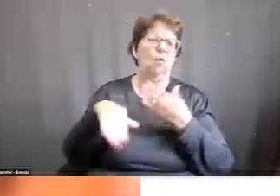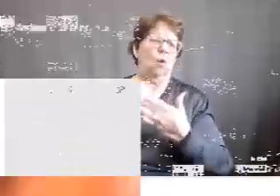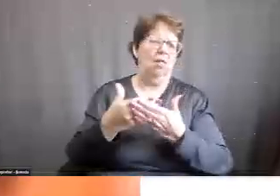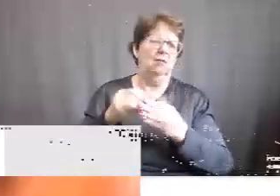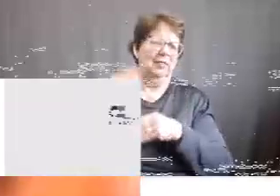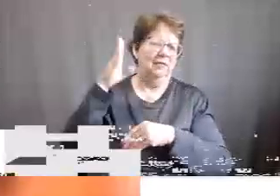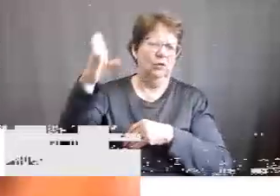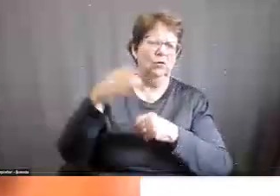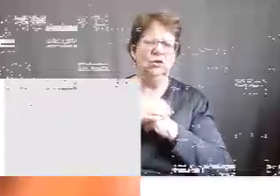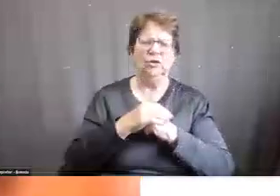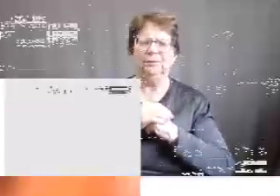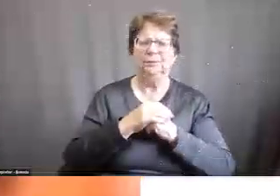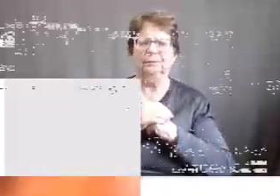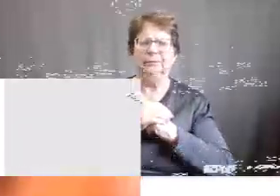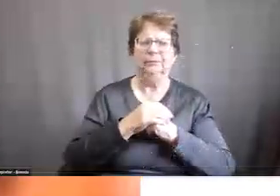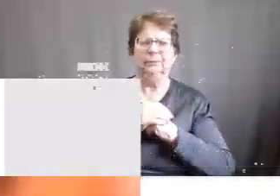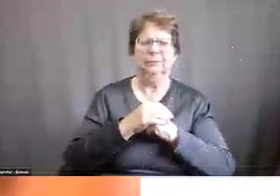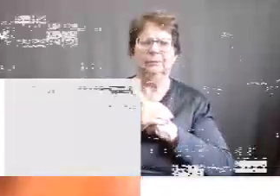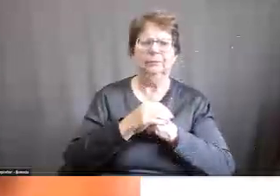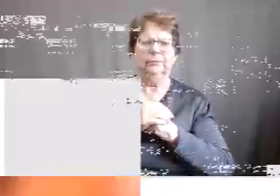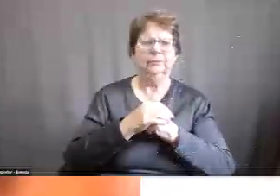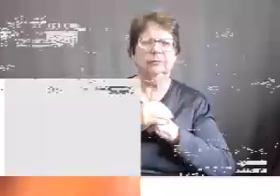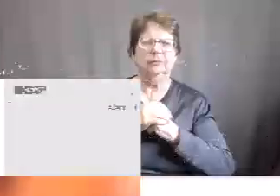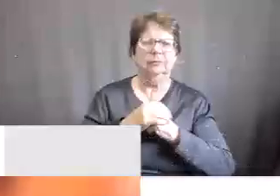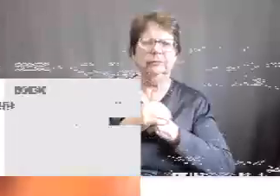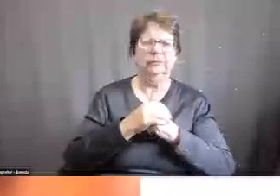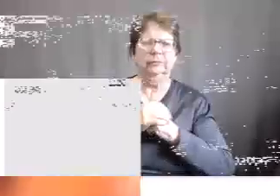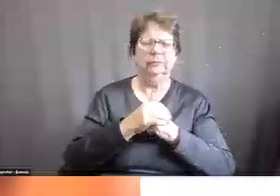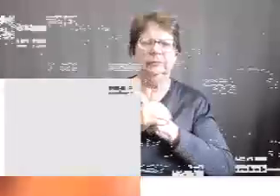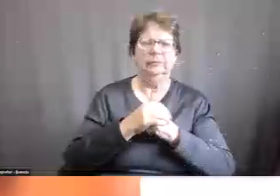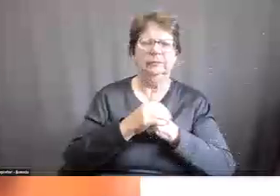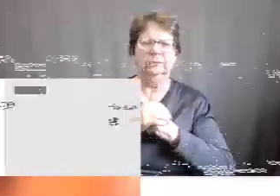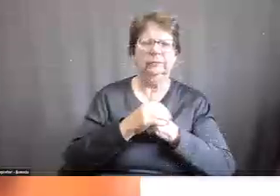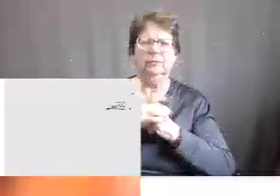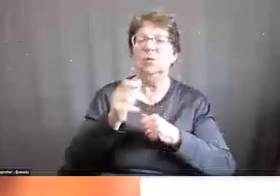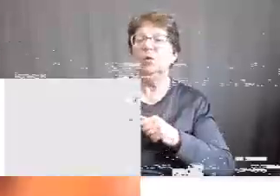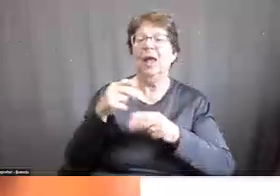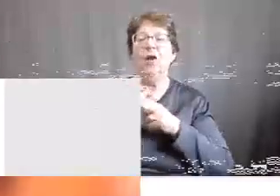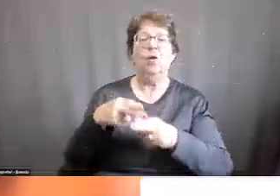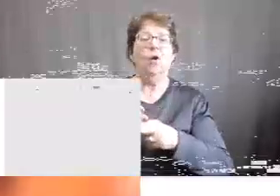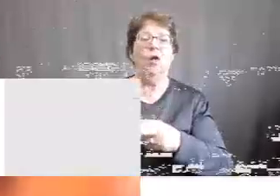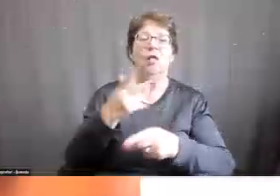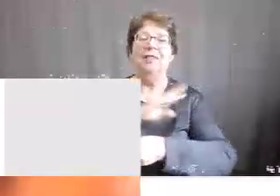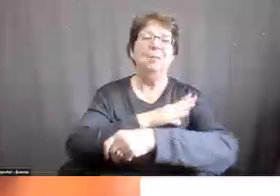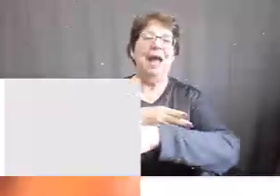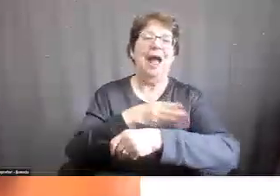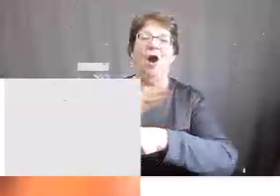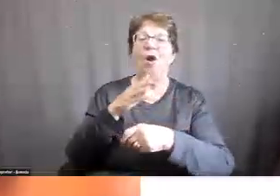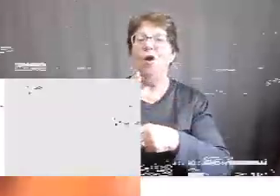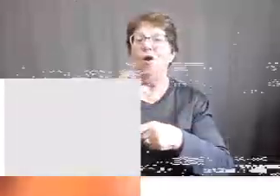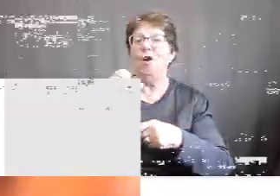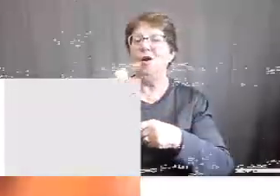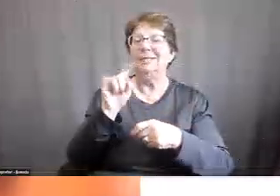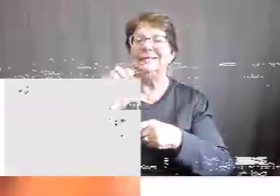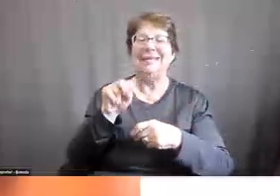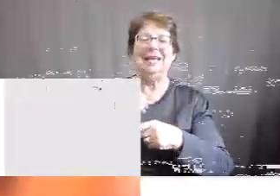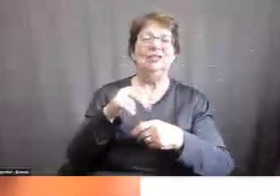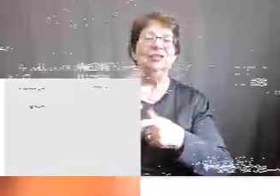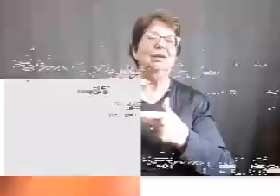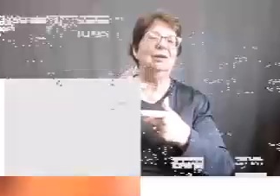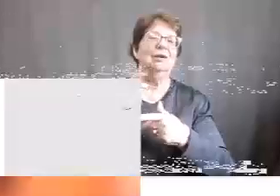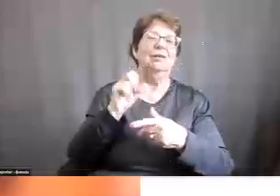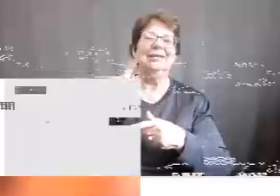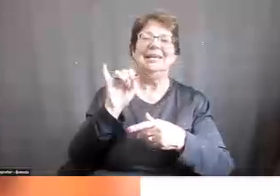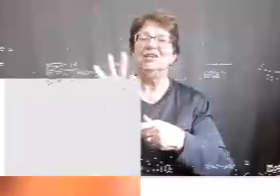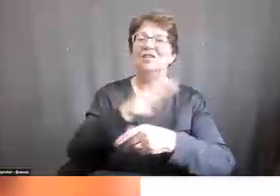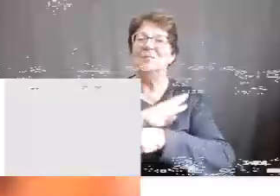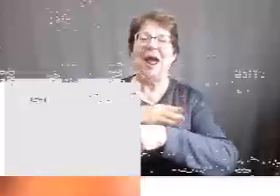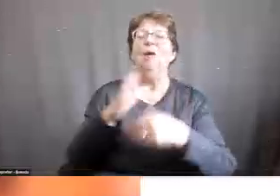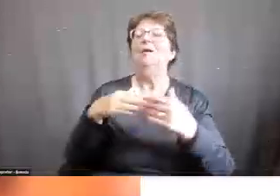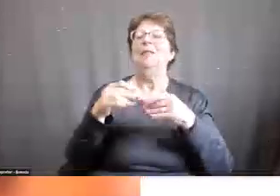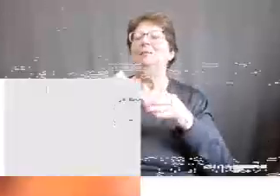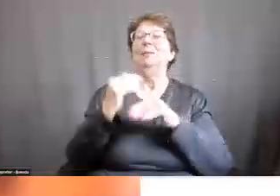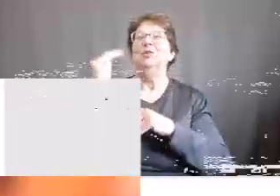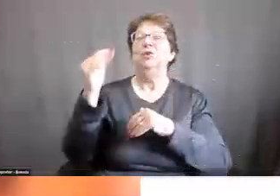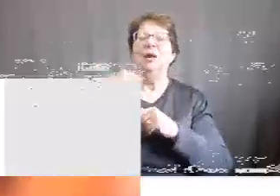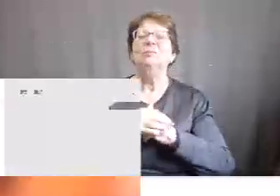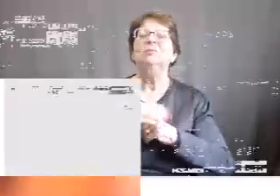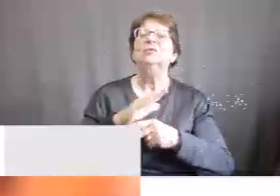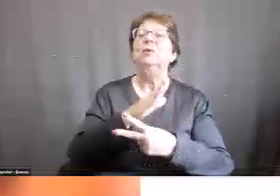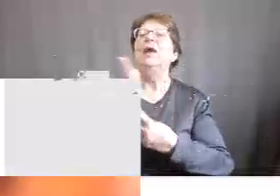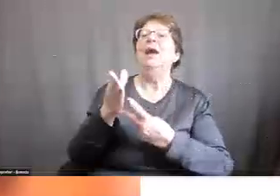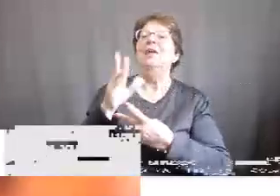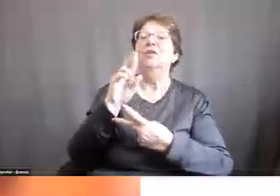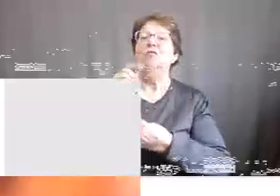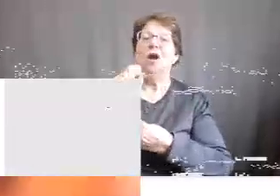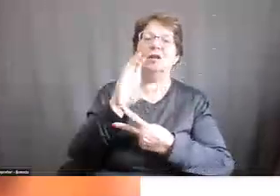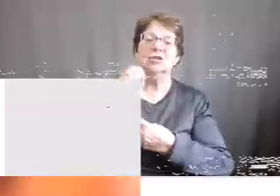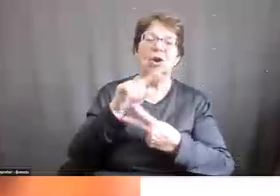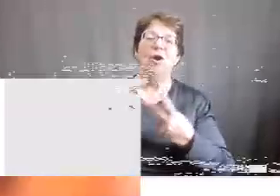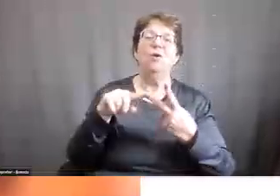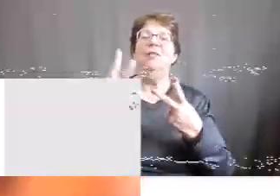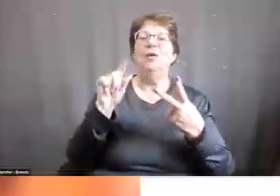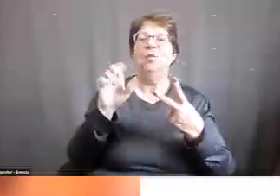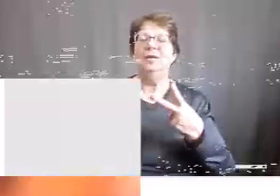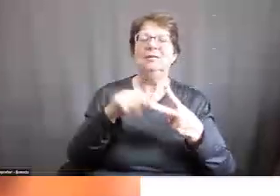Boardroom: It's very helpful. Thank you. Thank you. I mean, you could call it the station of power, the power station, but that's probably a little too much. We have Board Member Roscoe, and then back to Board Member Wilson. Thank you, Chair, and thank you, staff.